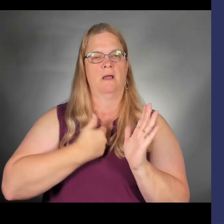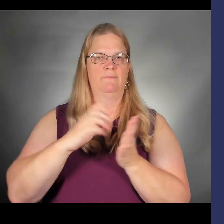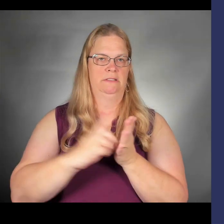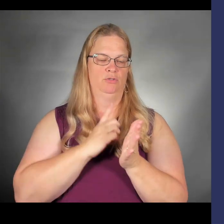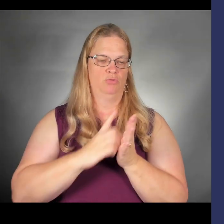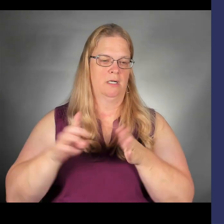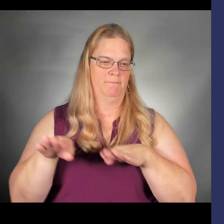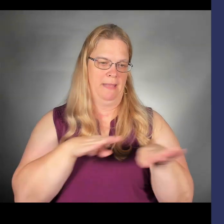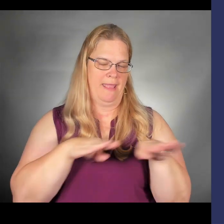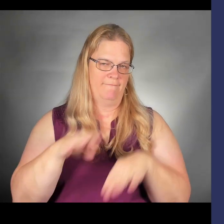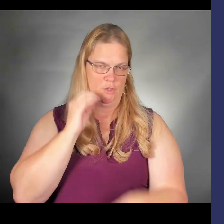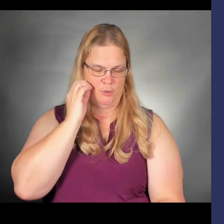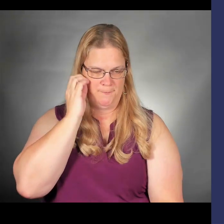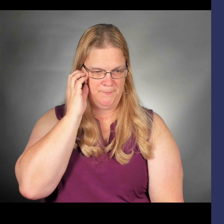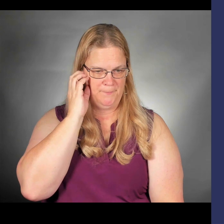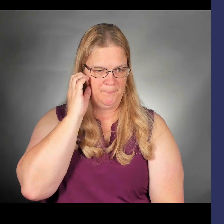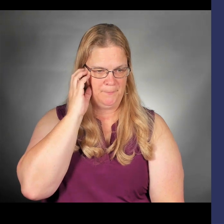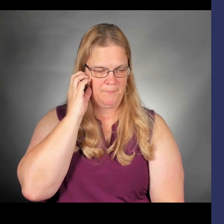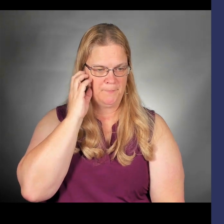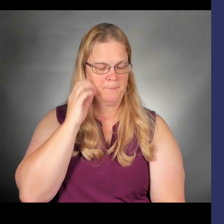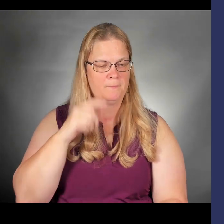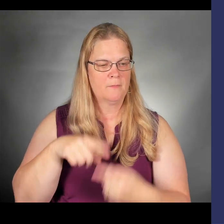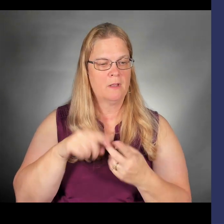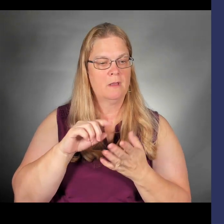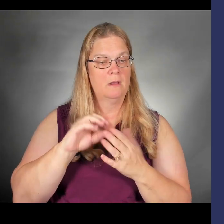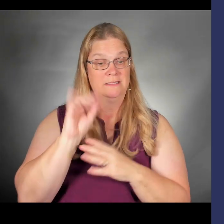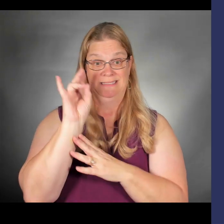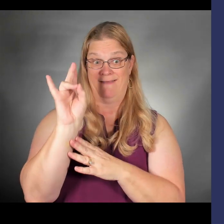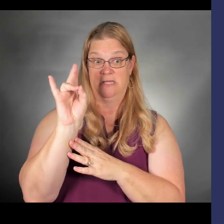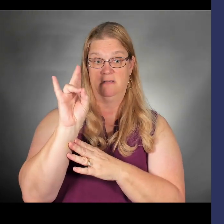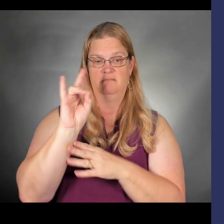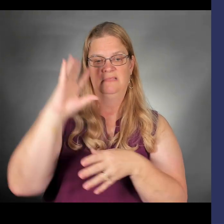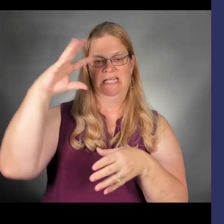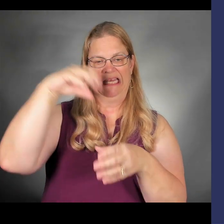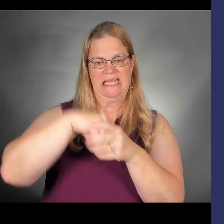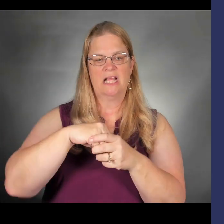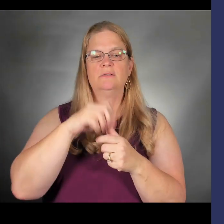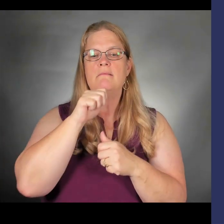Number six is taking unnecessary risks or exhibiting self-destructive behavior.